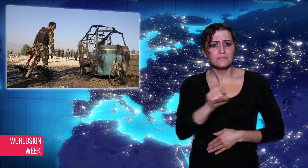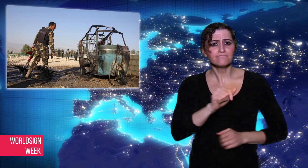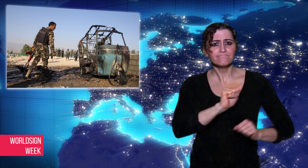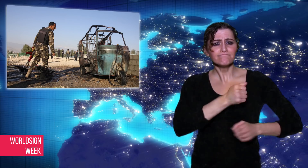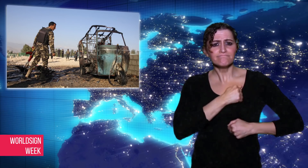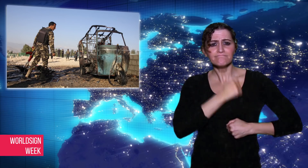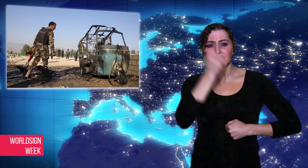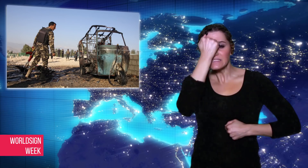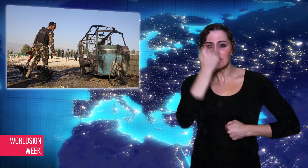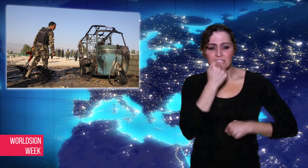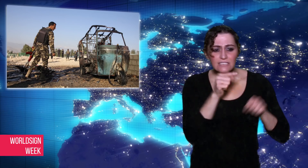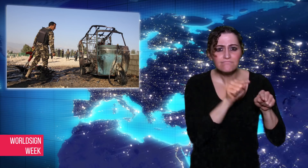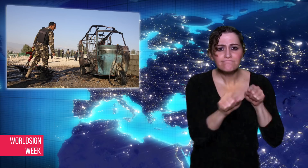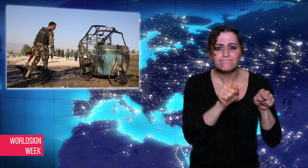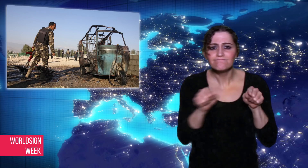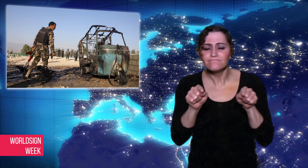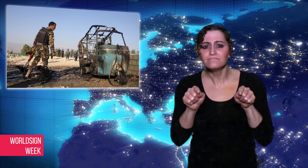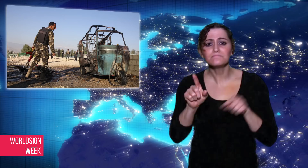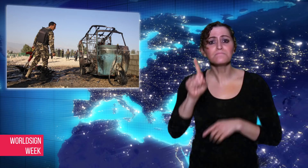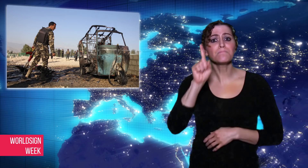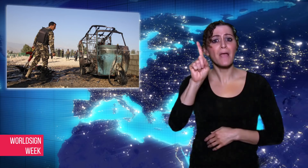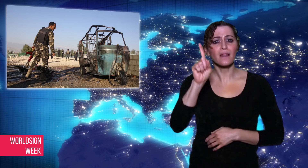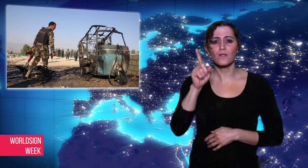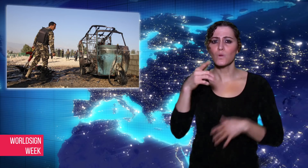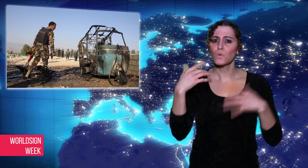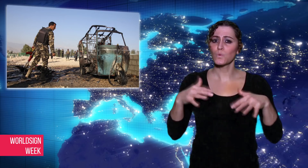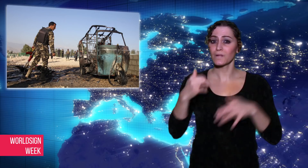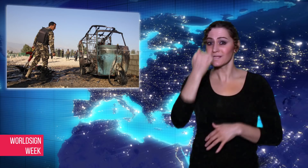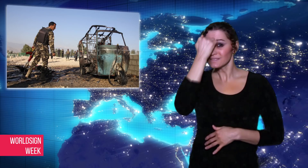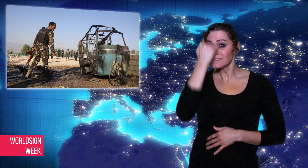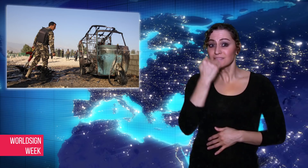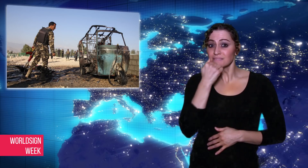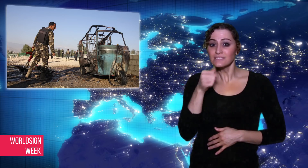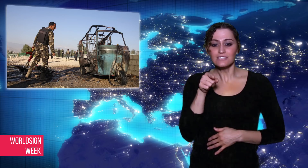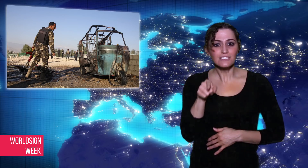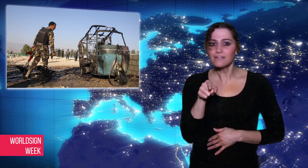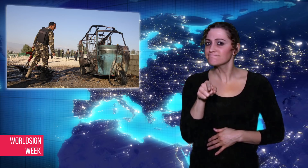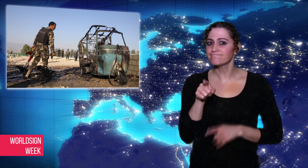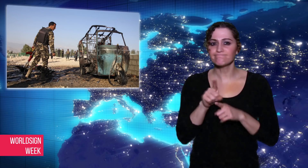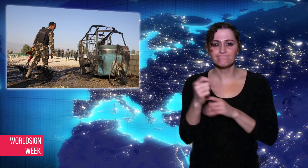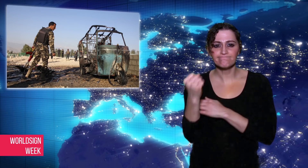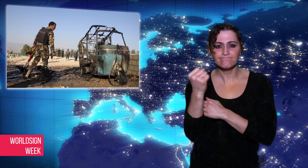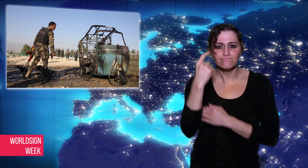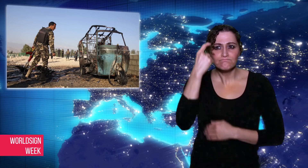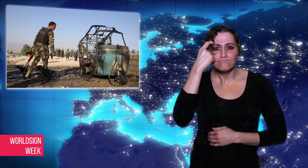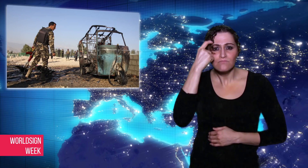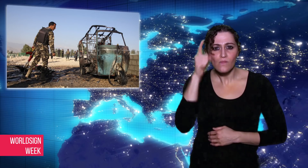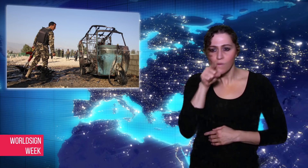outposts, police checkpoints, and